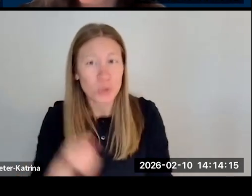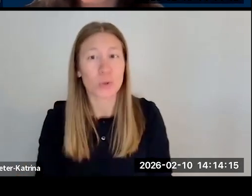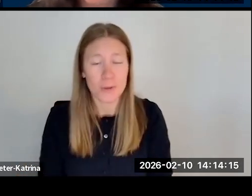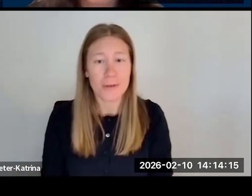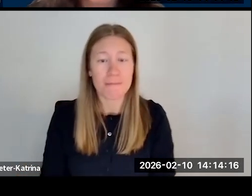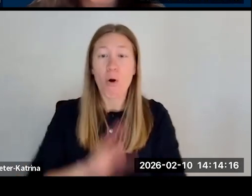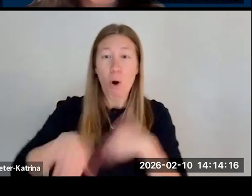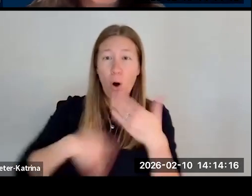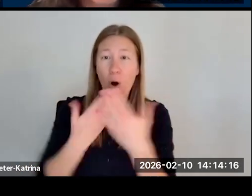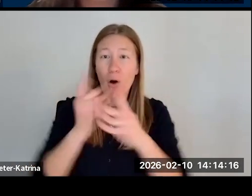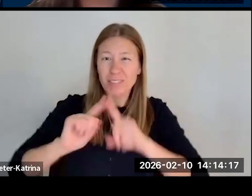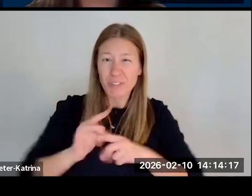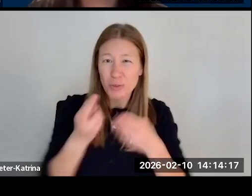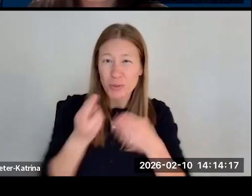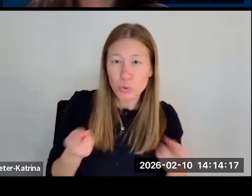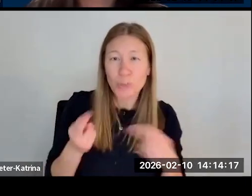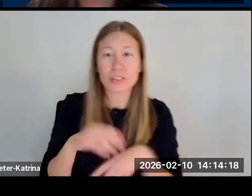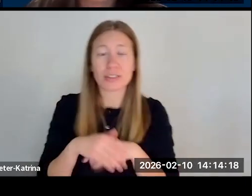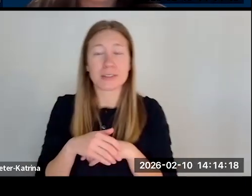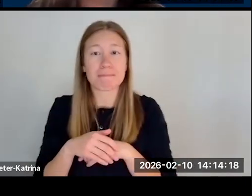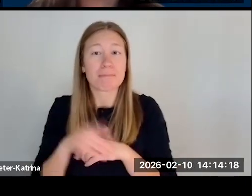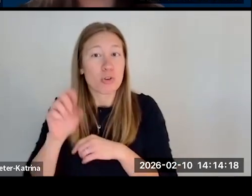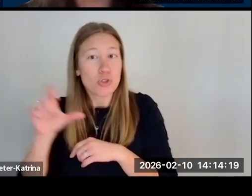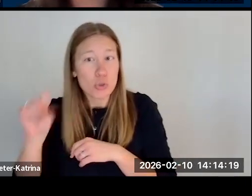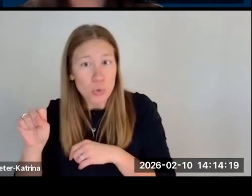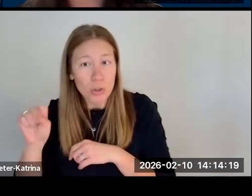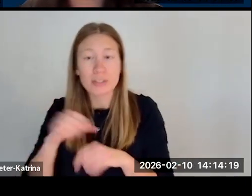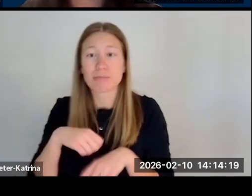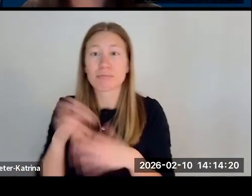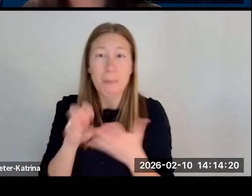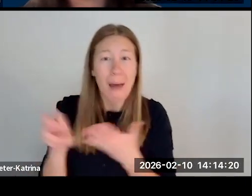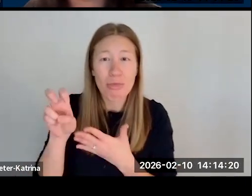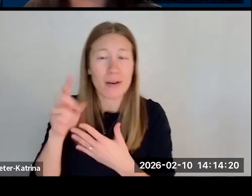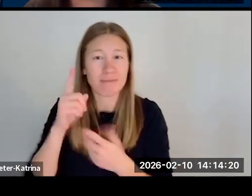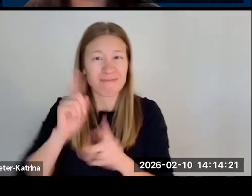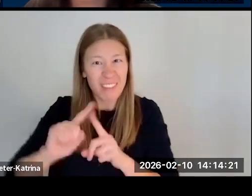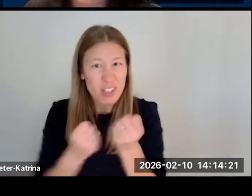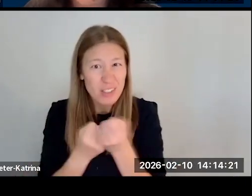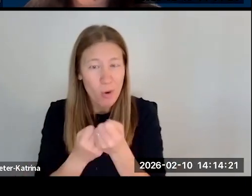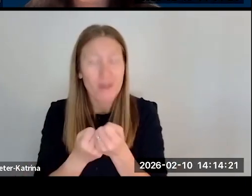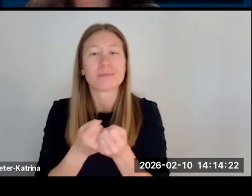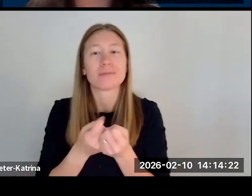and pathways for support that we're gonna talk about today, you can also find on the accessibility website.